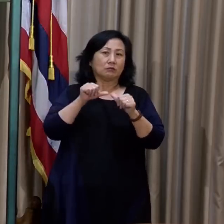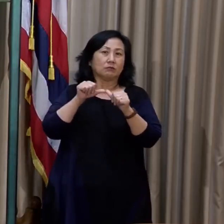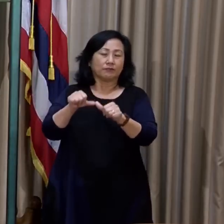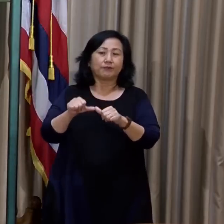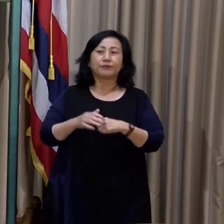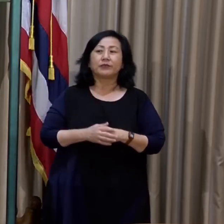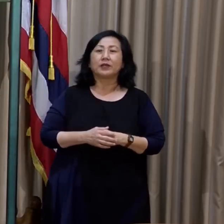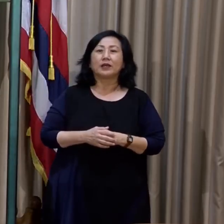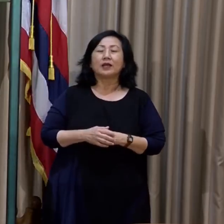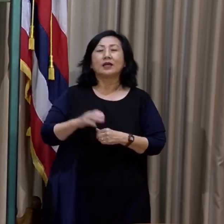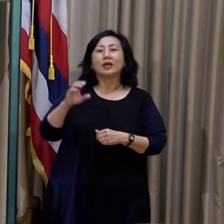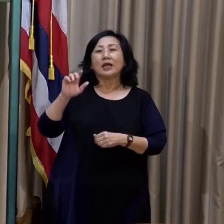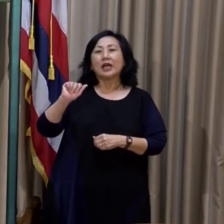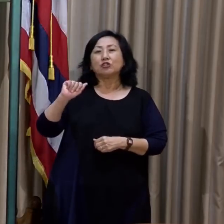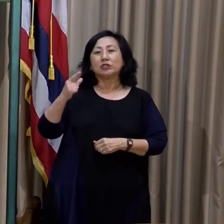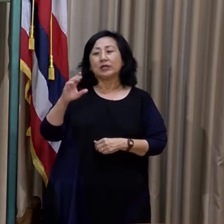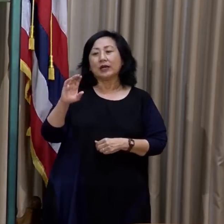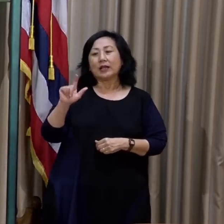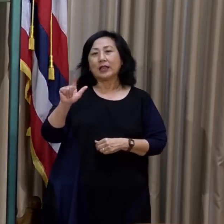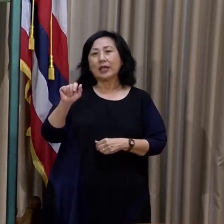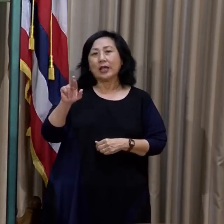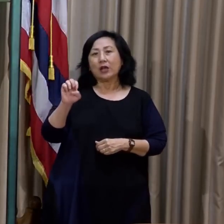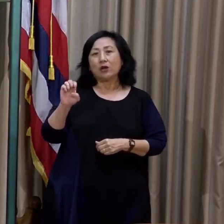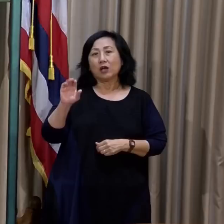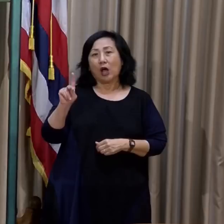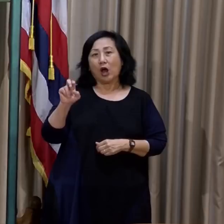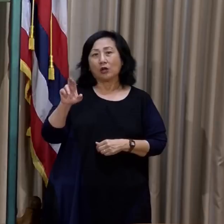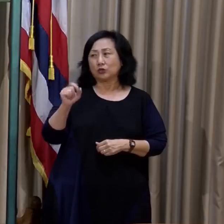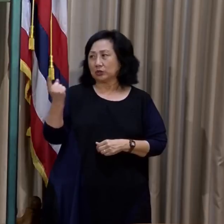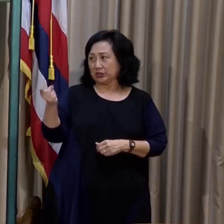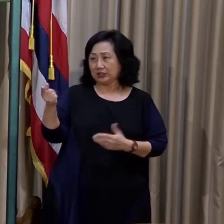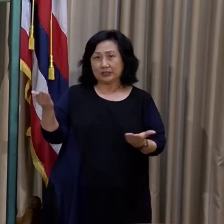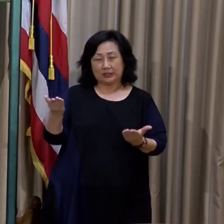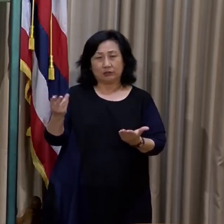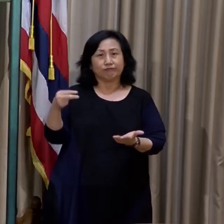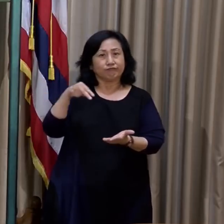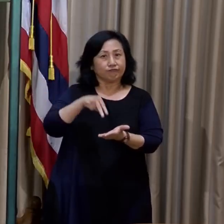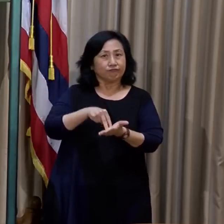ISLANDS, AND ULTIMATELY, TRANSPACIFIC AS WE MOVE FORWARD IN REOPENING OUR ECONOMY.